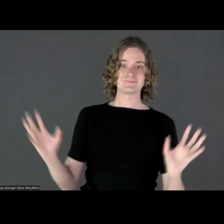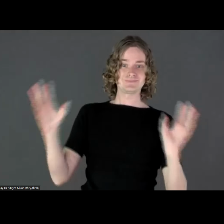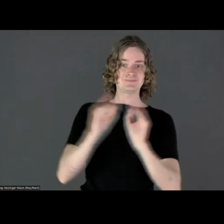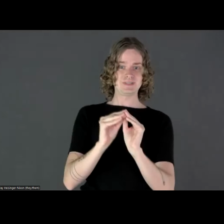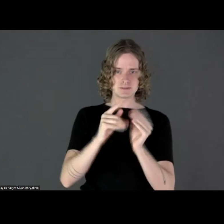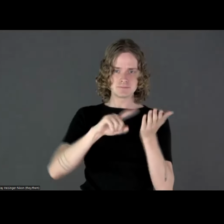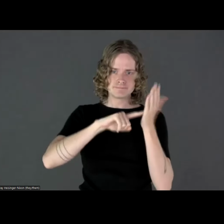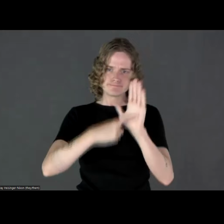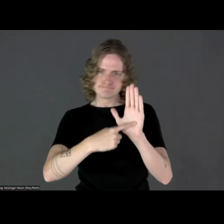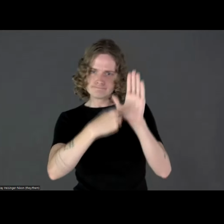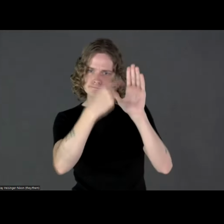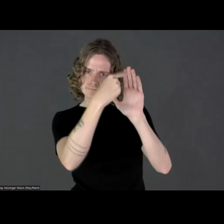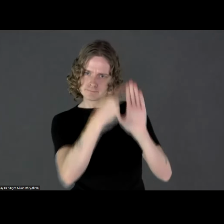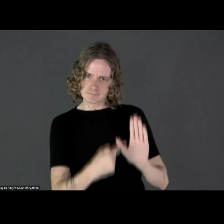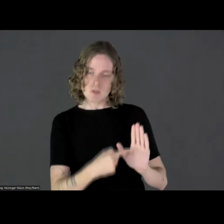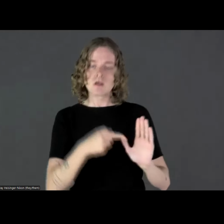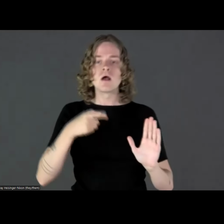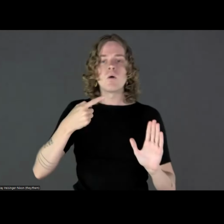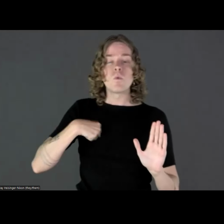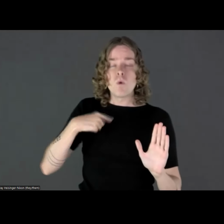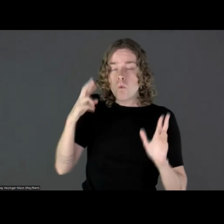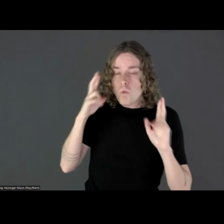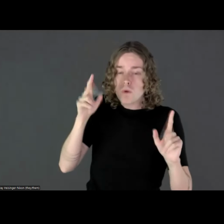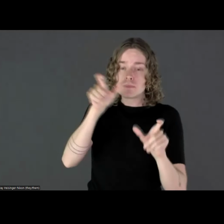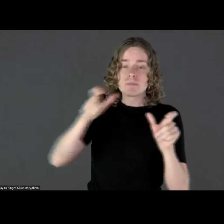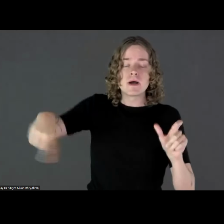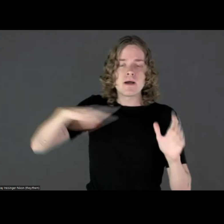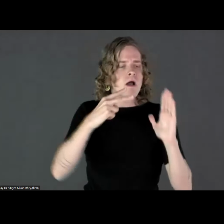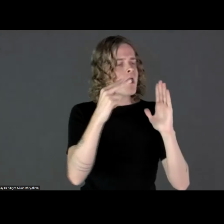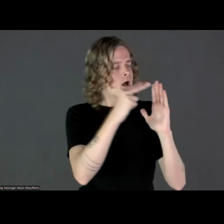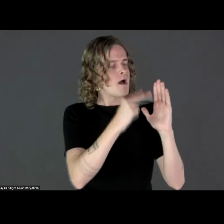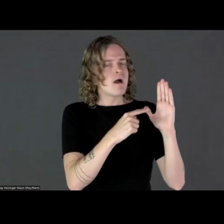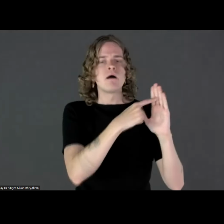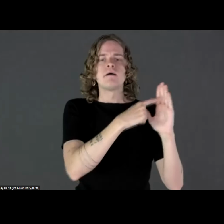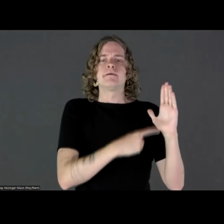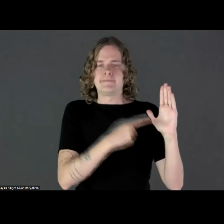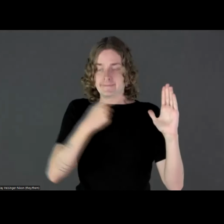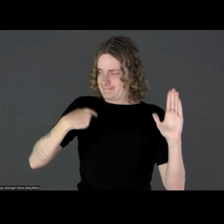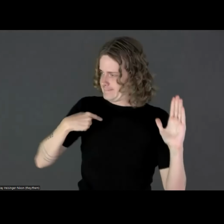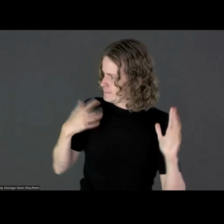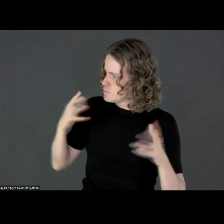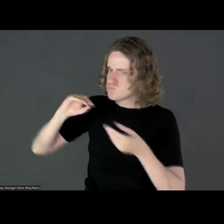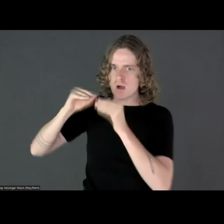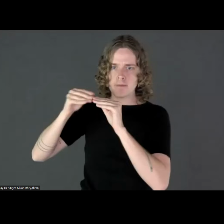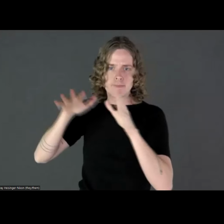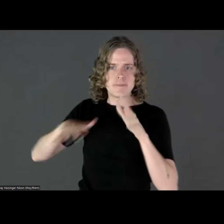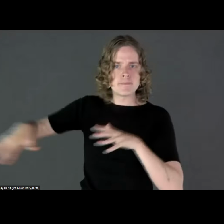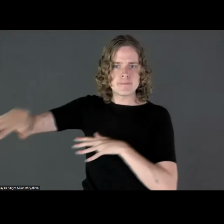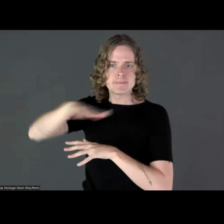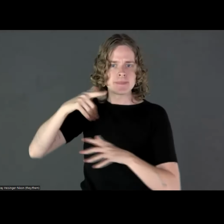valuable insights into the contextual barriers to inclusion illustrating the complex intersections